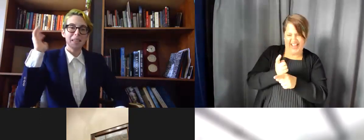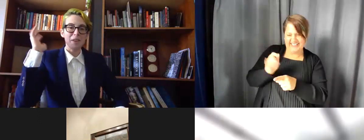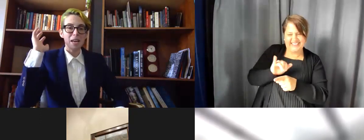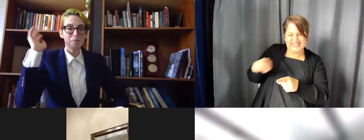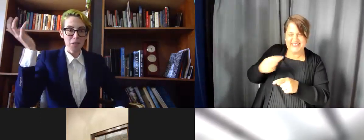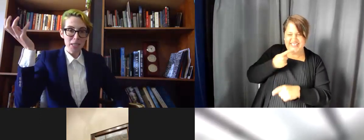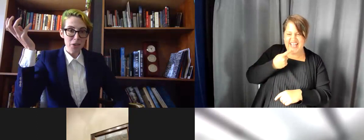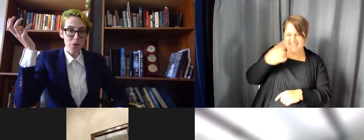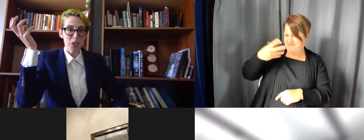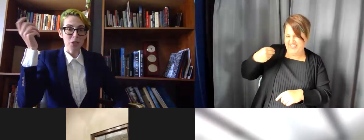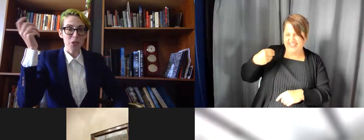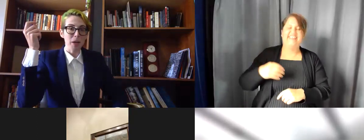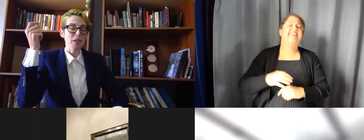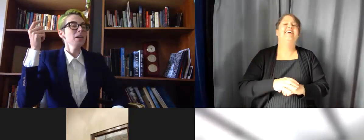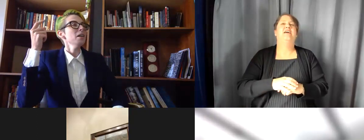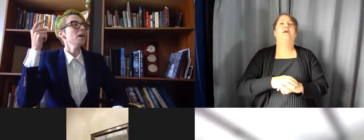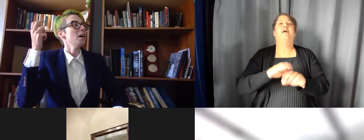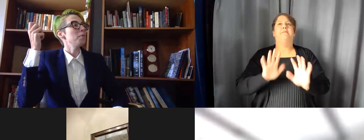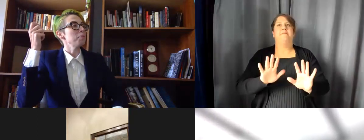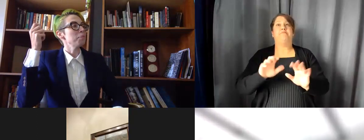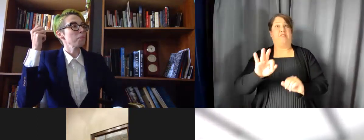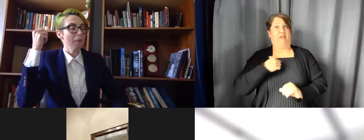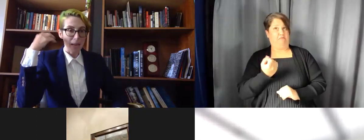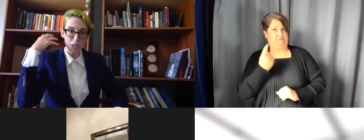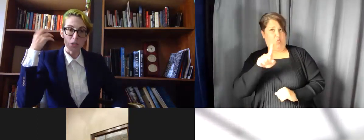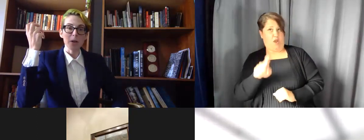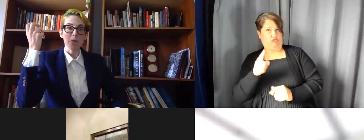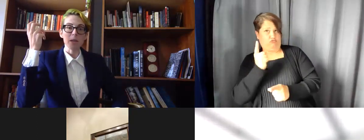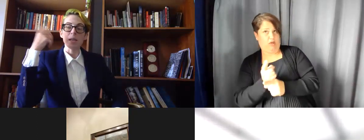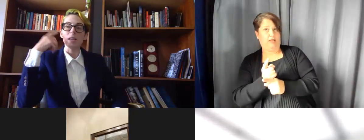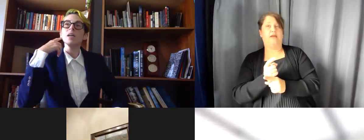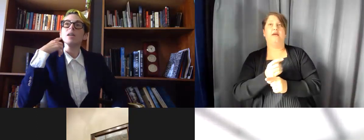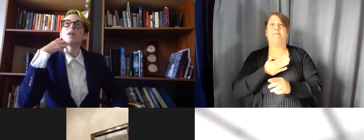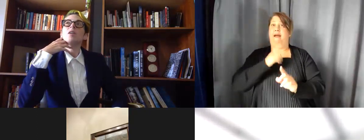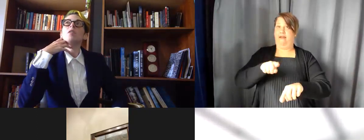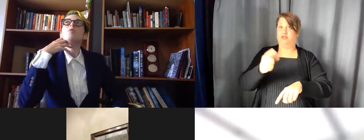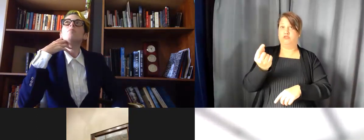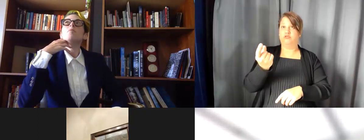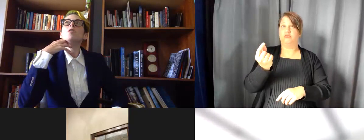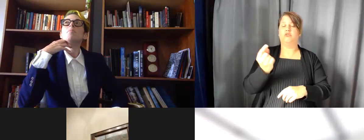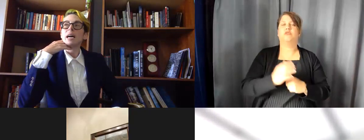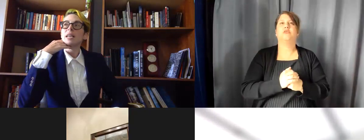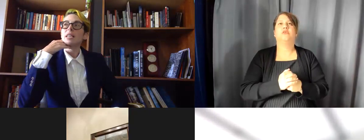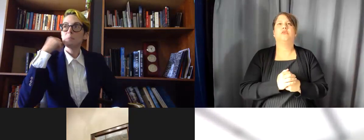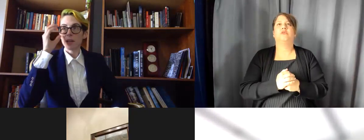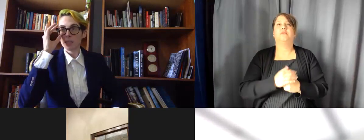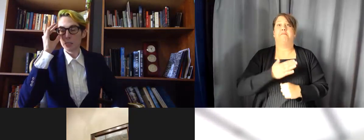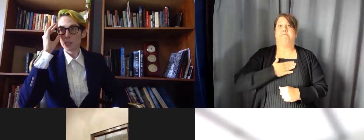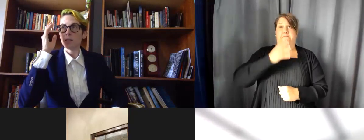Farrah Garland: If I am understanding your question correctly, my answer to that would be Farrah Garland: my experience.